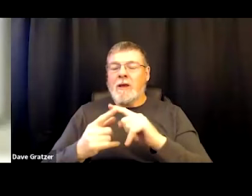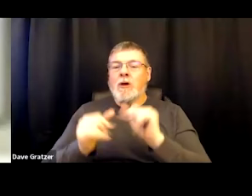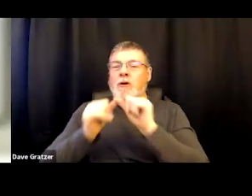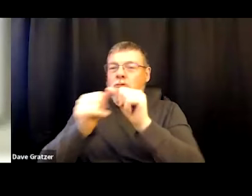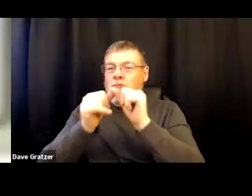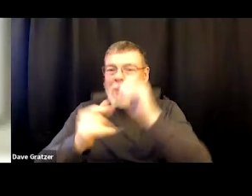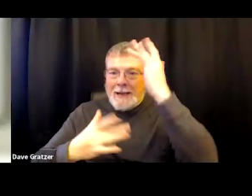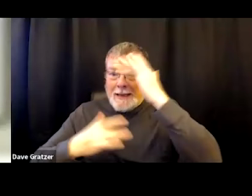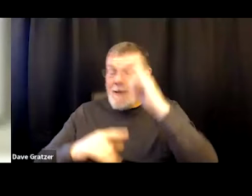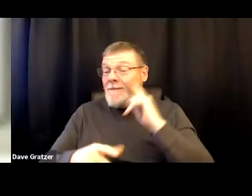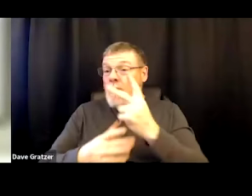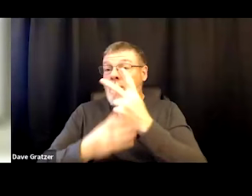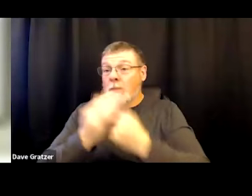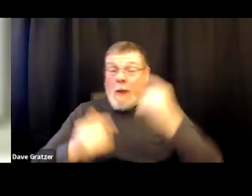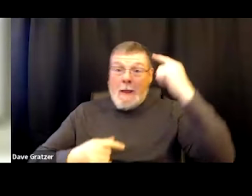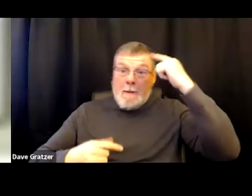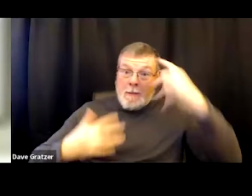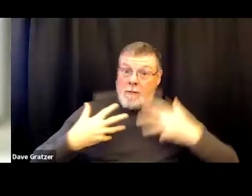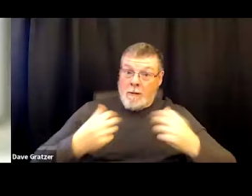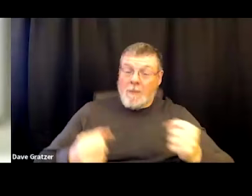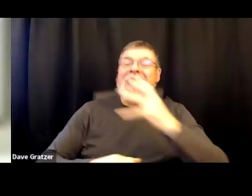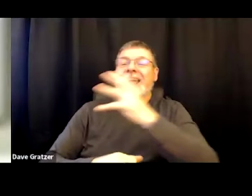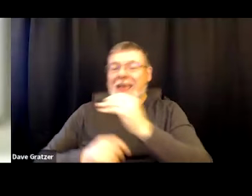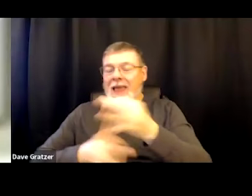for both mental and substance use disorders.